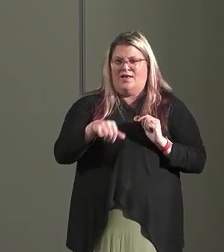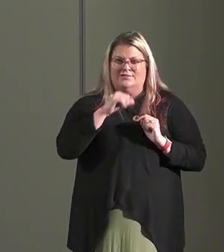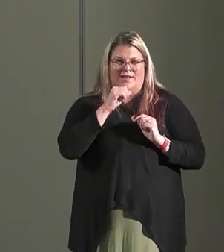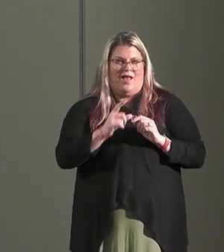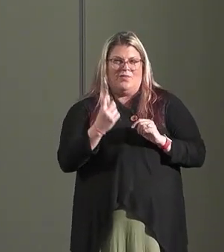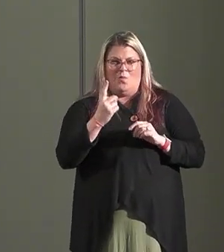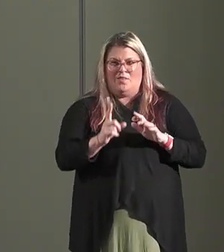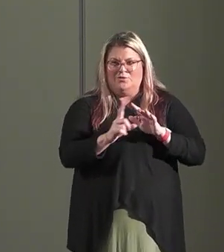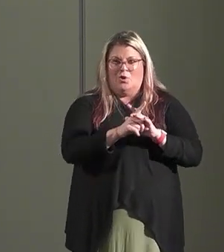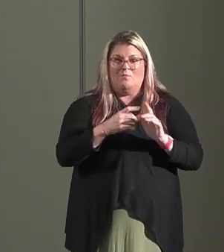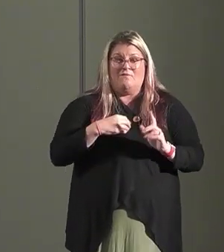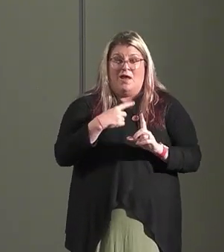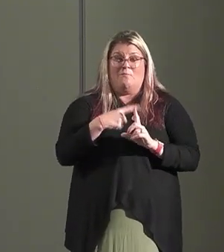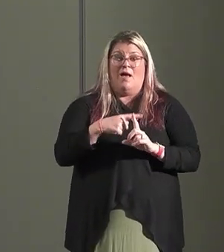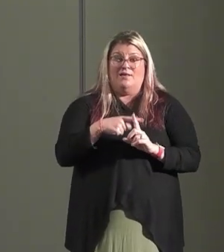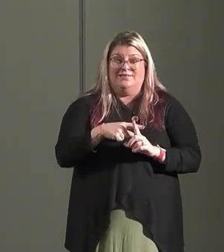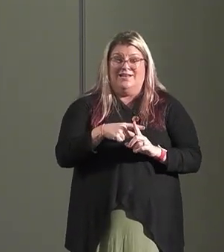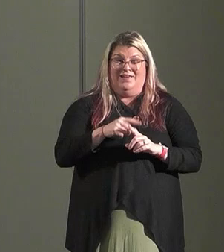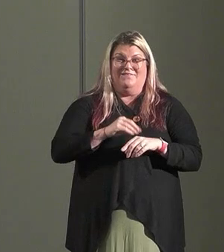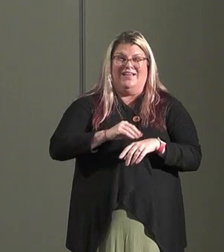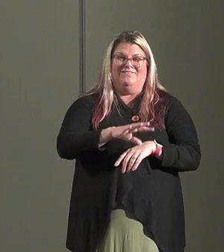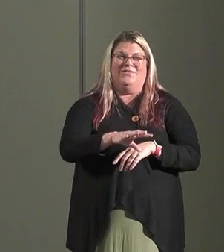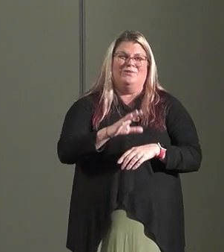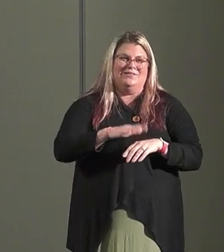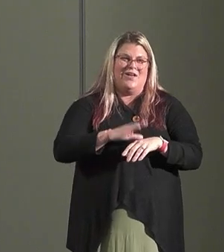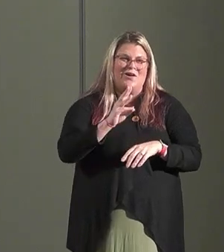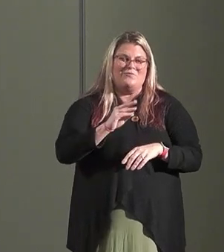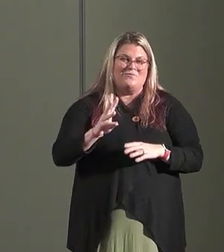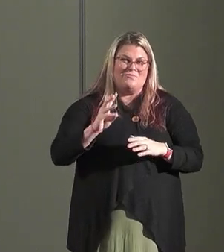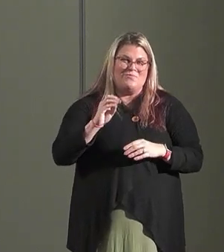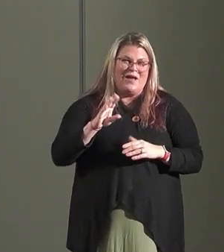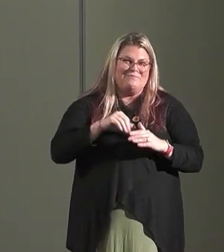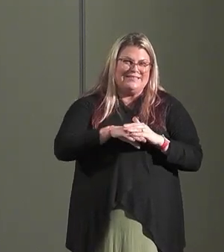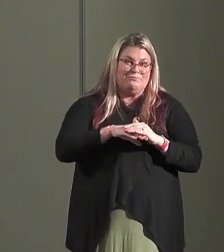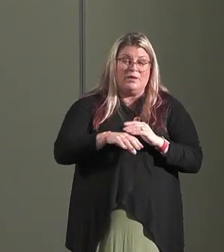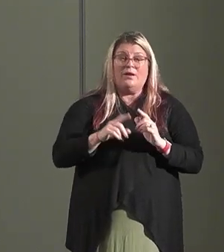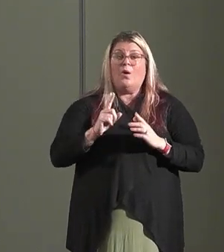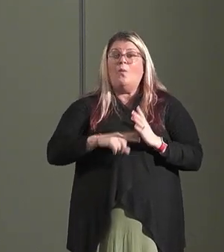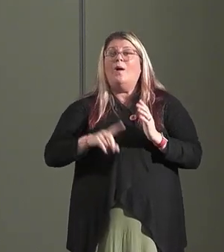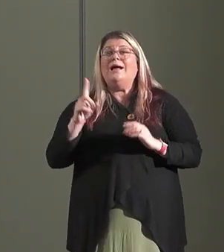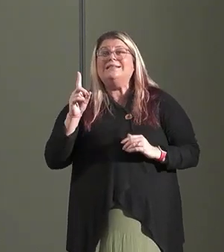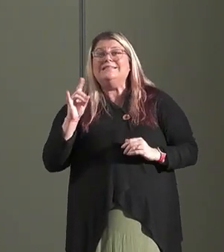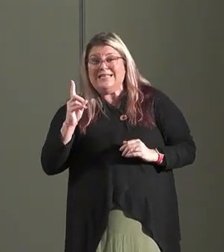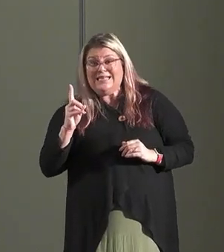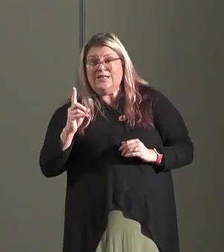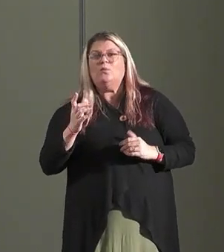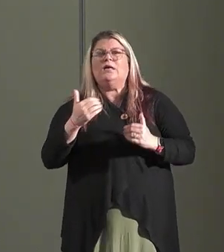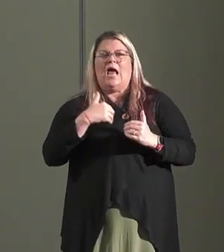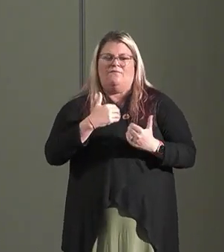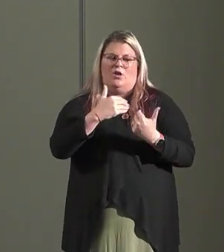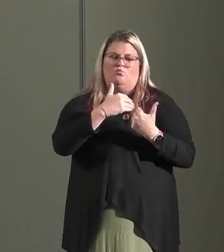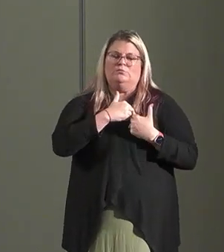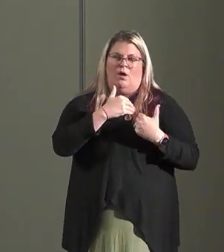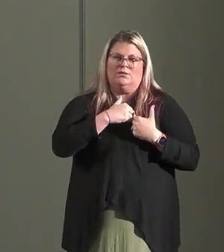positive influence on web accessibility. One that did, was having responsibility parties identified